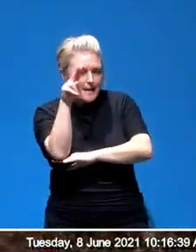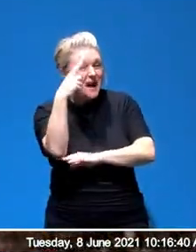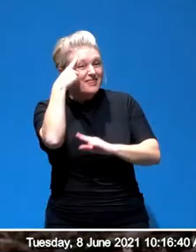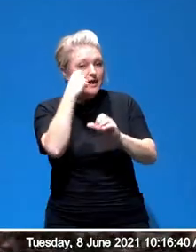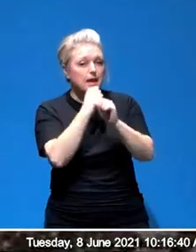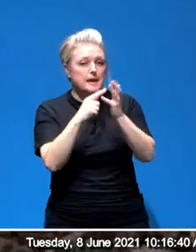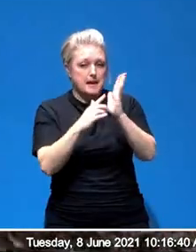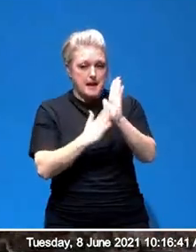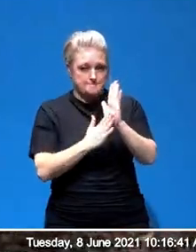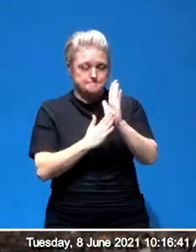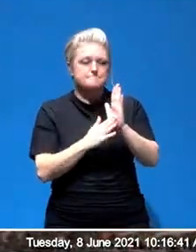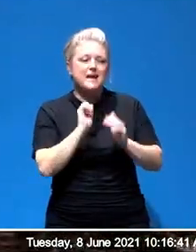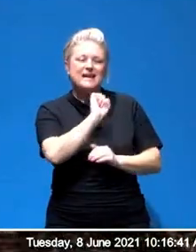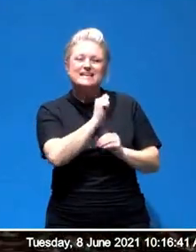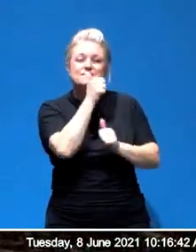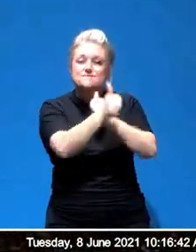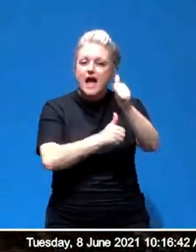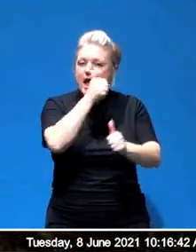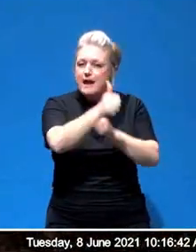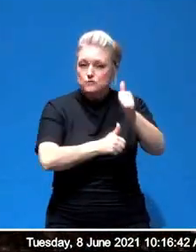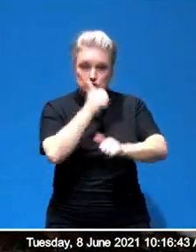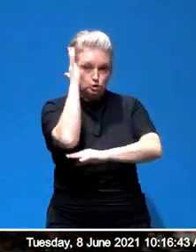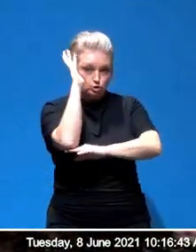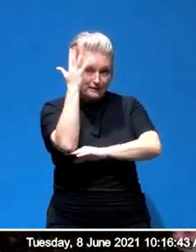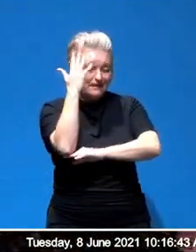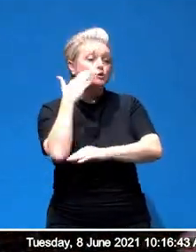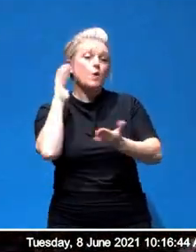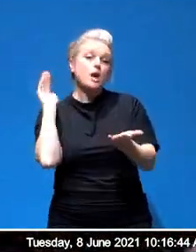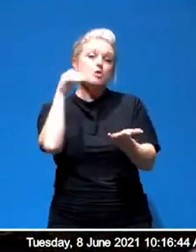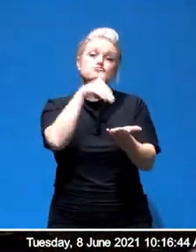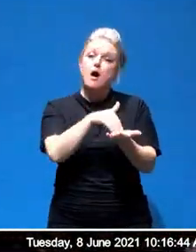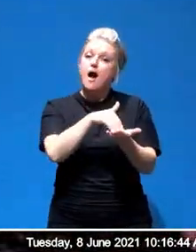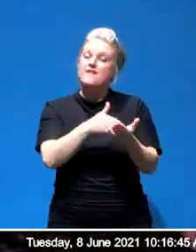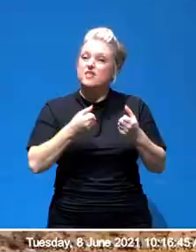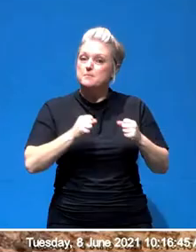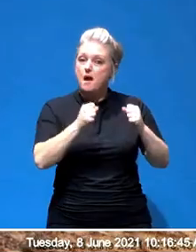his favourite type of tree and when we get to the park, he comes straight to this tree.